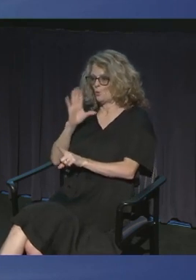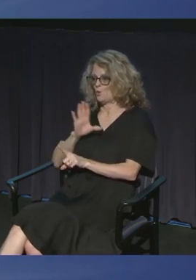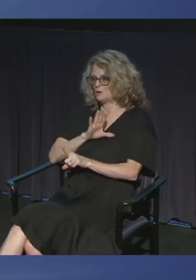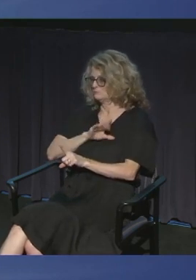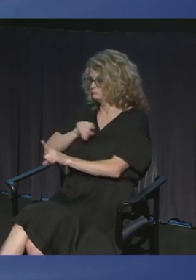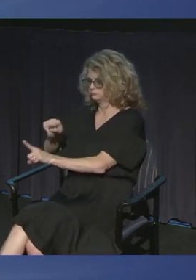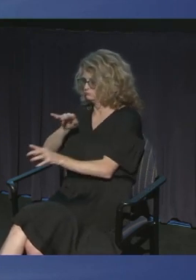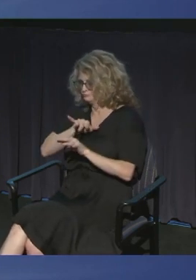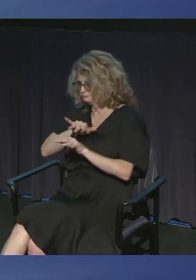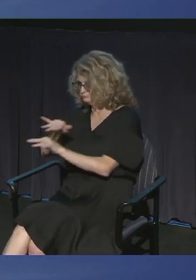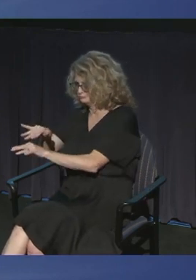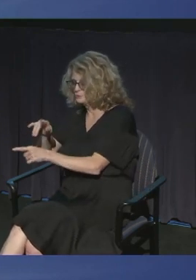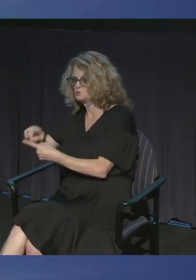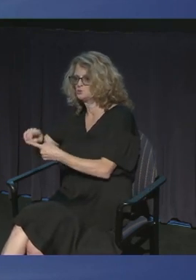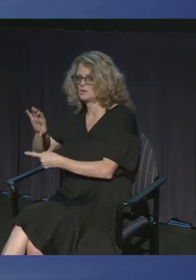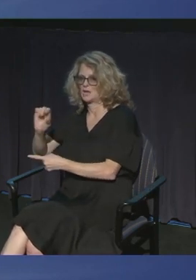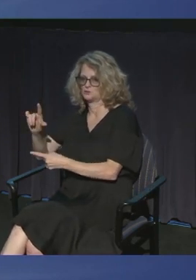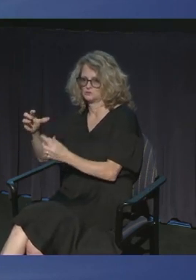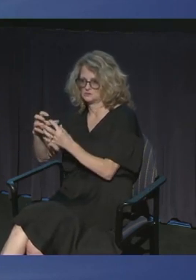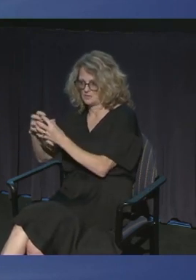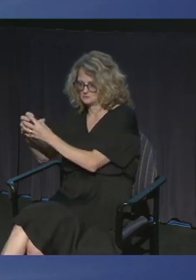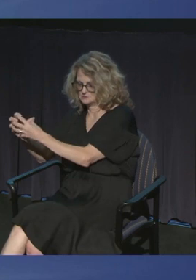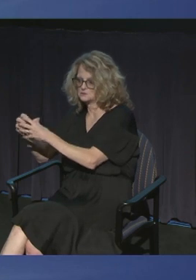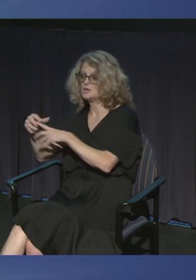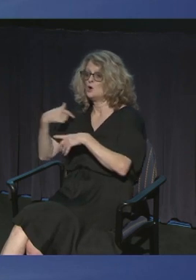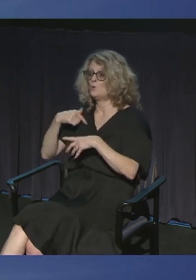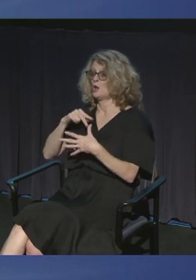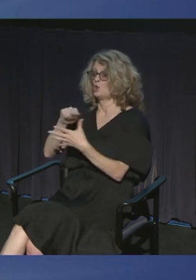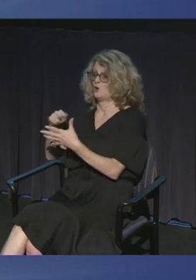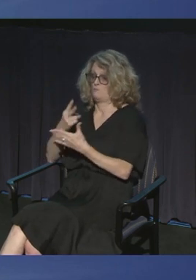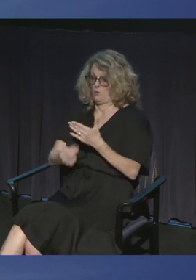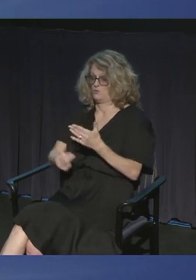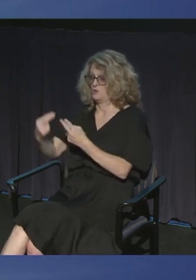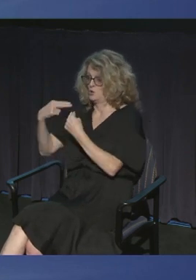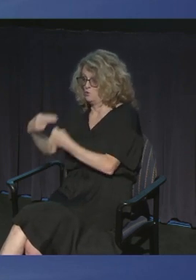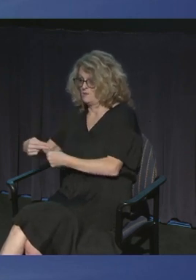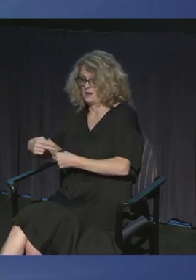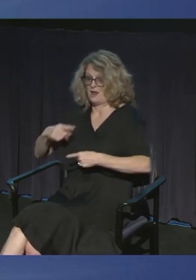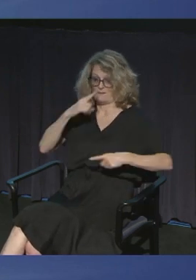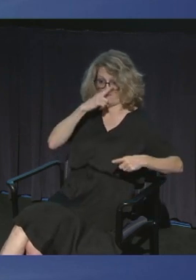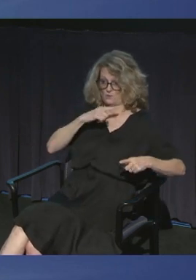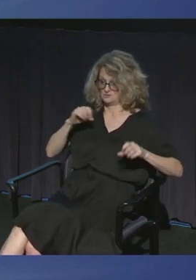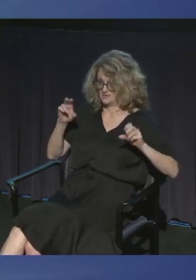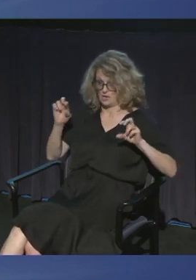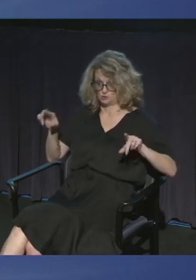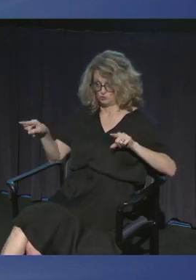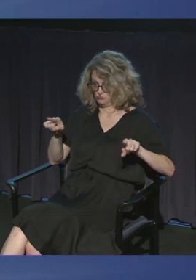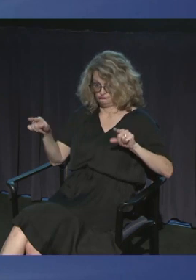YOU HAVE AN ACTIVATED GENE THAT GOES TO CANCER CELLS AND WE FOUND THAT BOTH HUMAN, AND